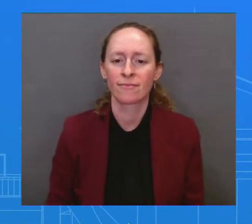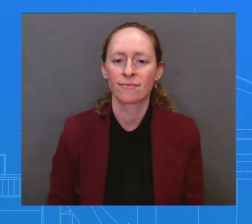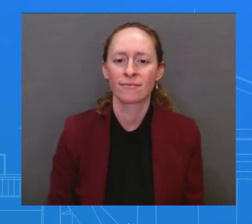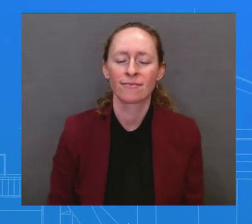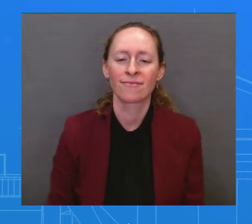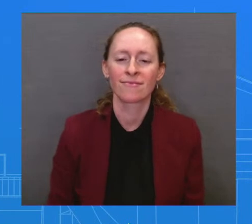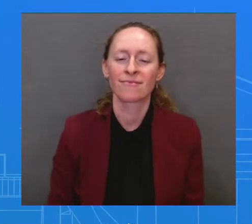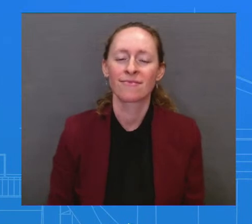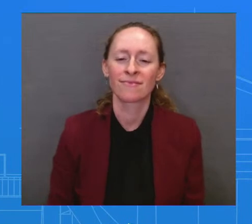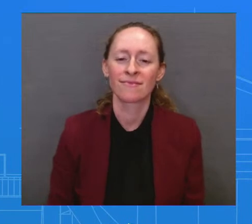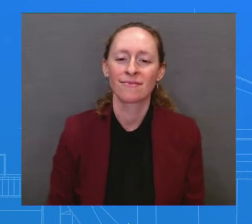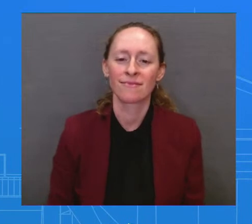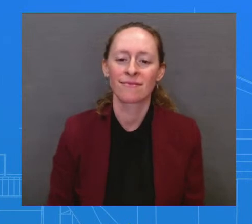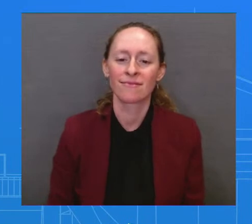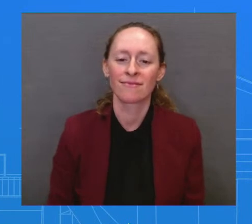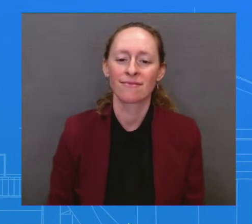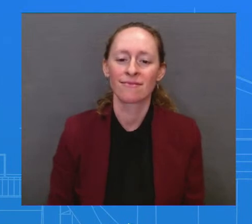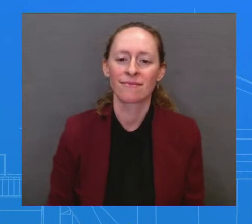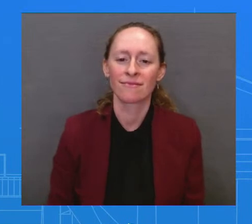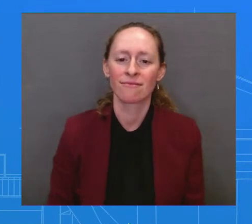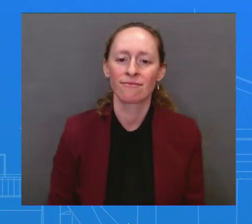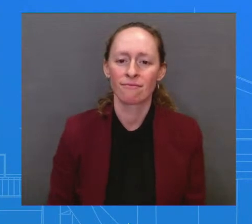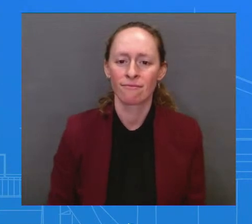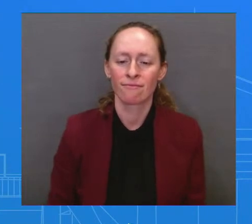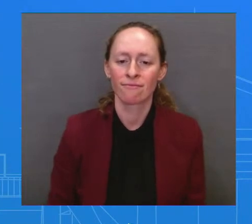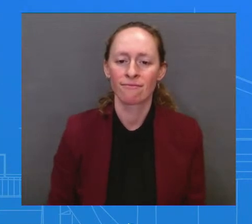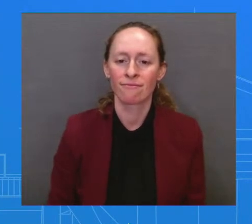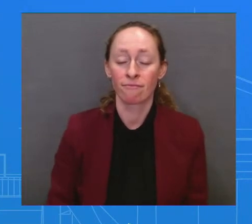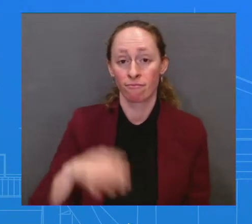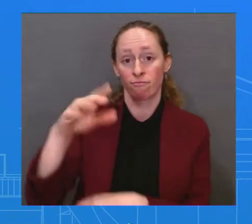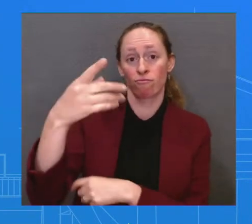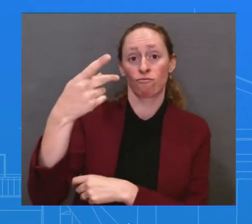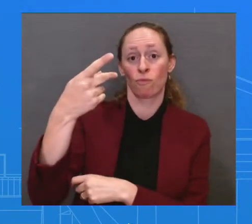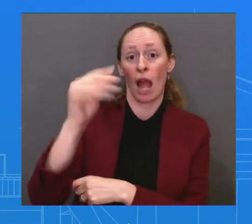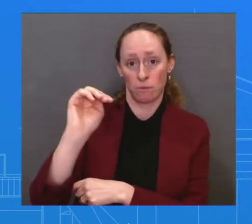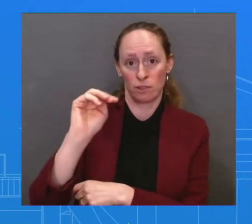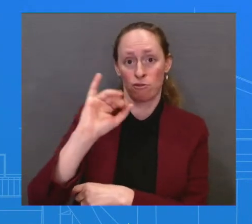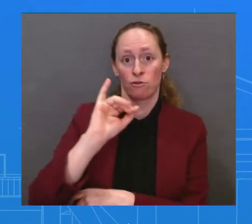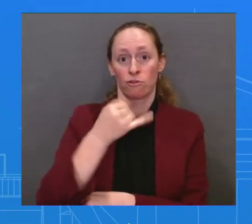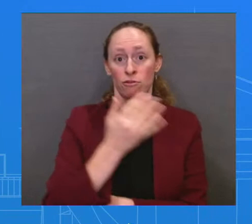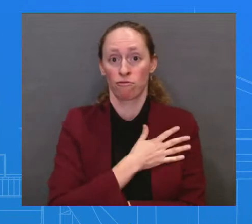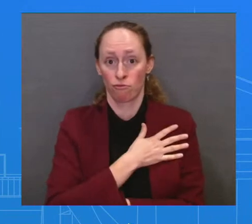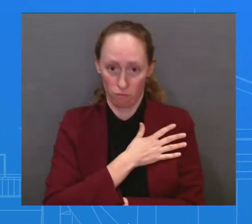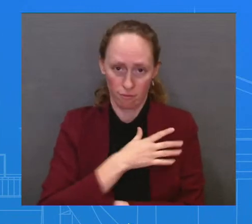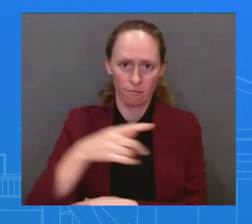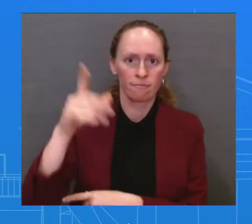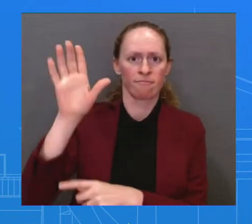publicly about the allegations, we went out publicly ourselves and expressed our deep concern about them,